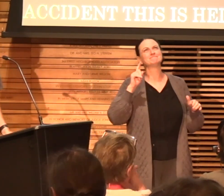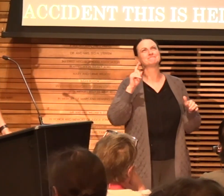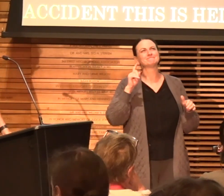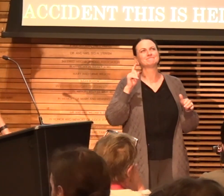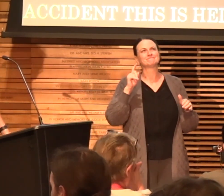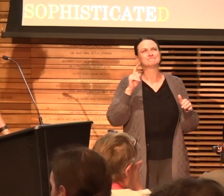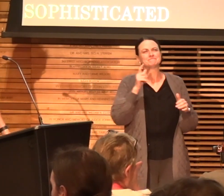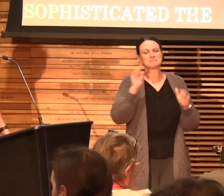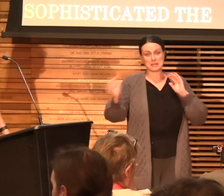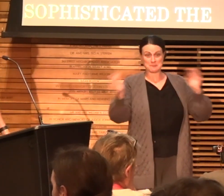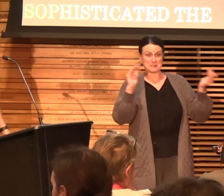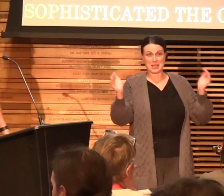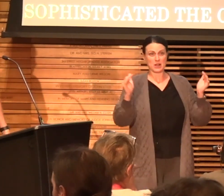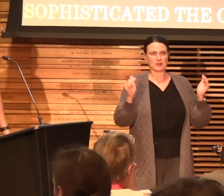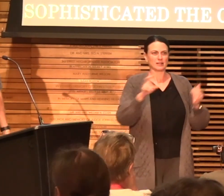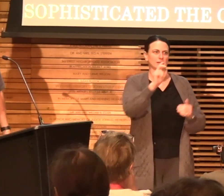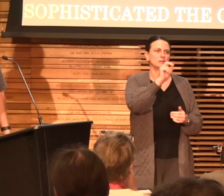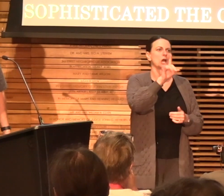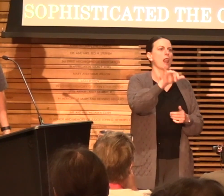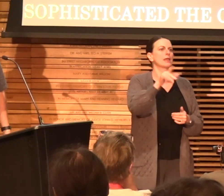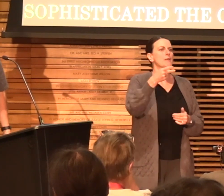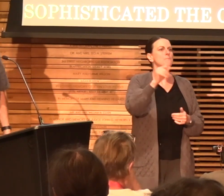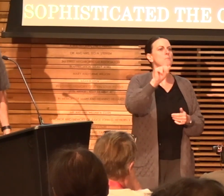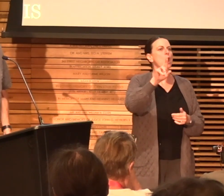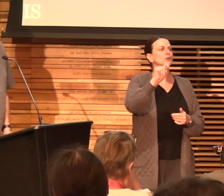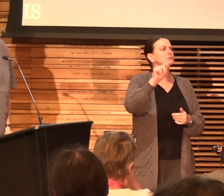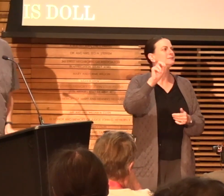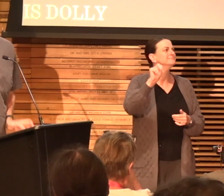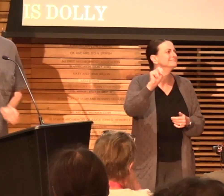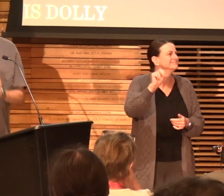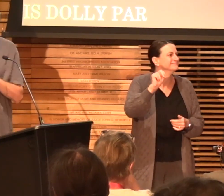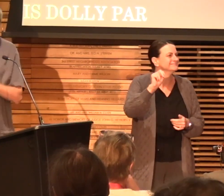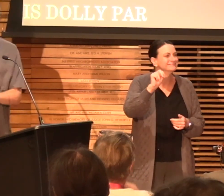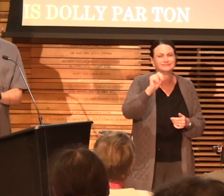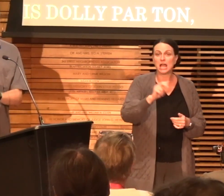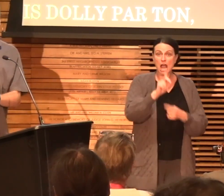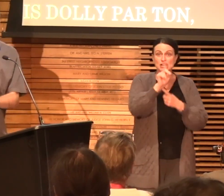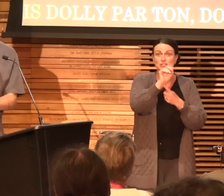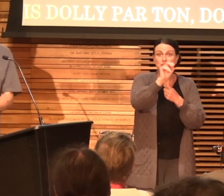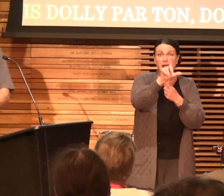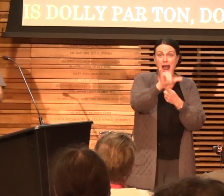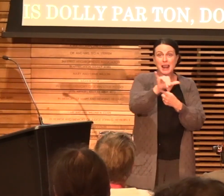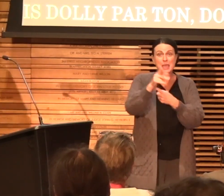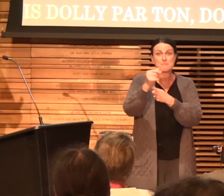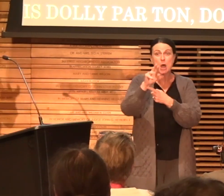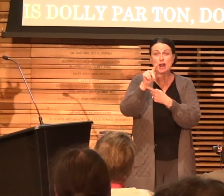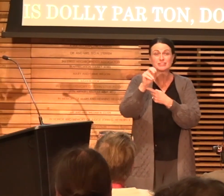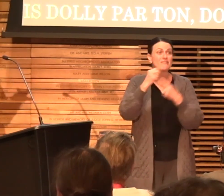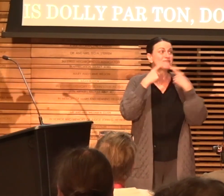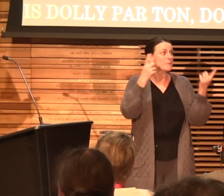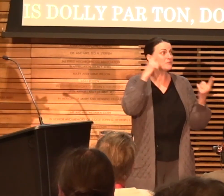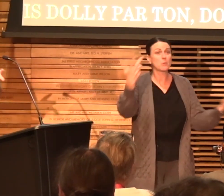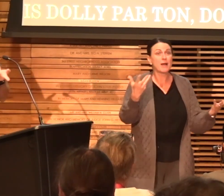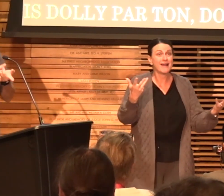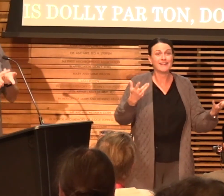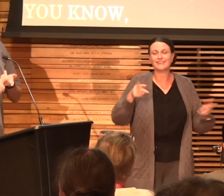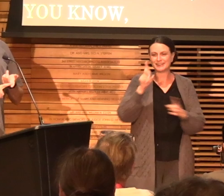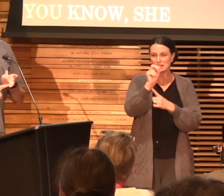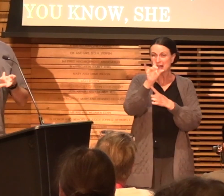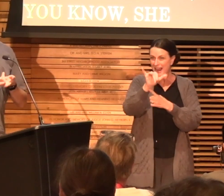that I can compare her to is Dolly Parton. Dolly Parton is famous for, you know, she gave an interview